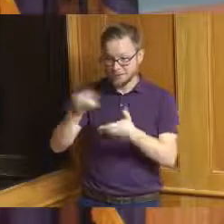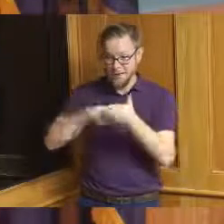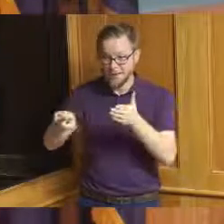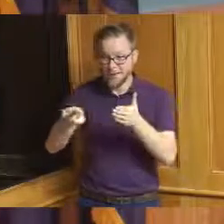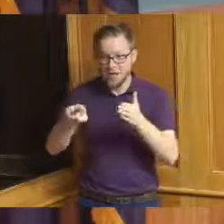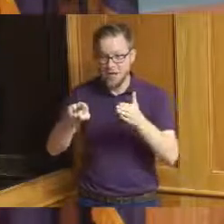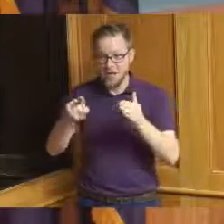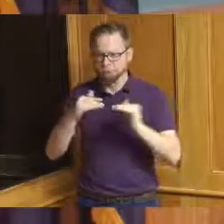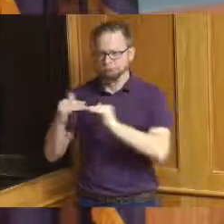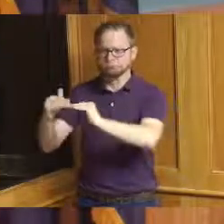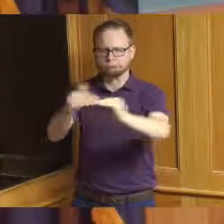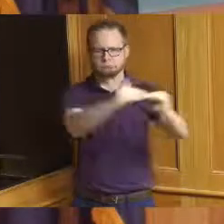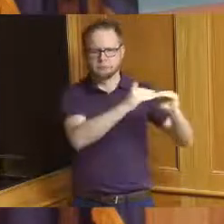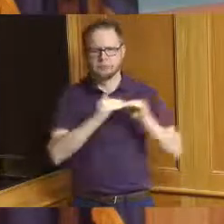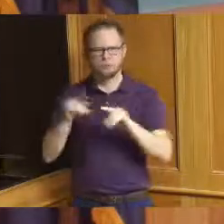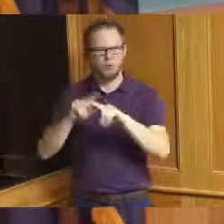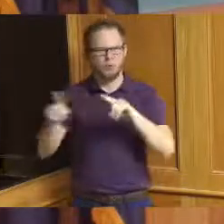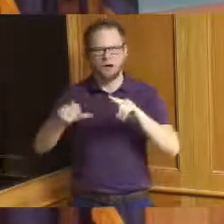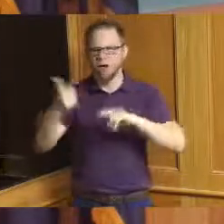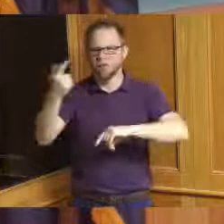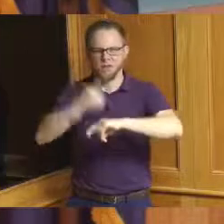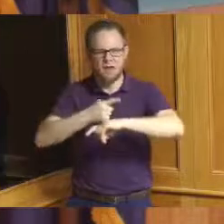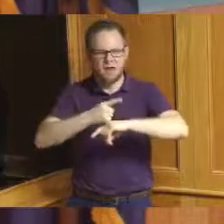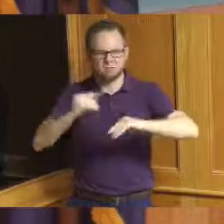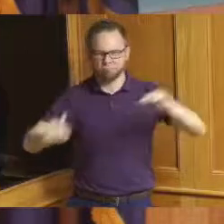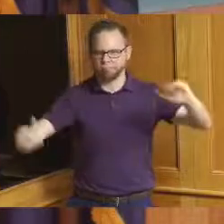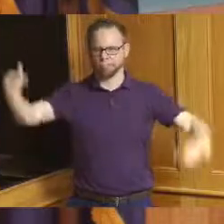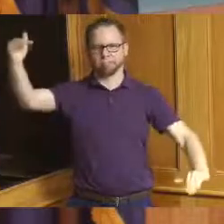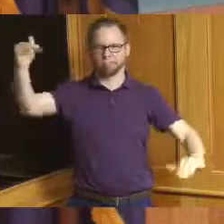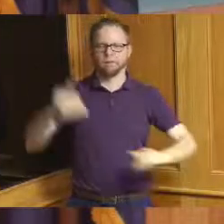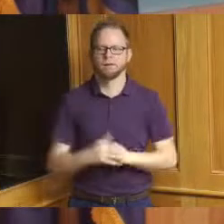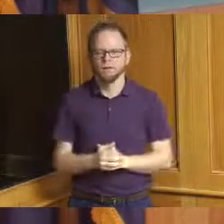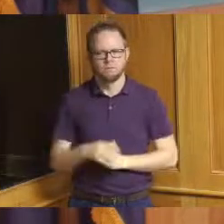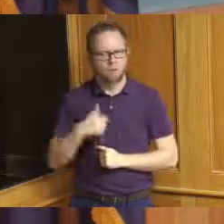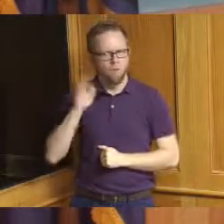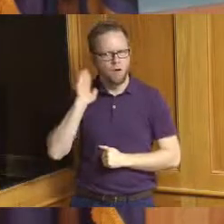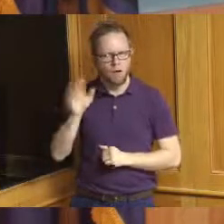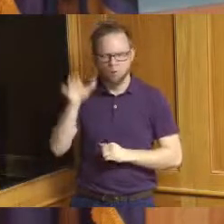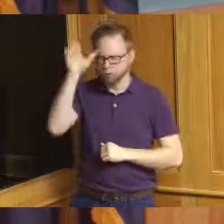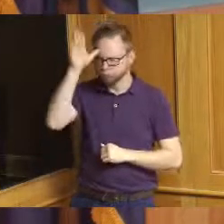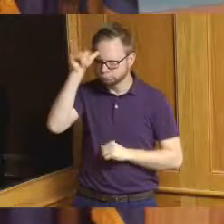unequal every other day so I'm going to continue to push that envelope but i wanted to bring that